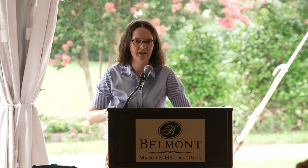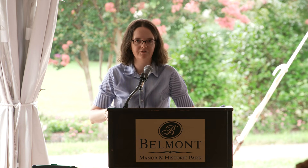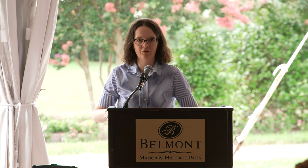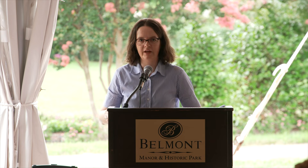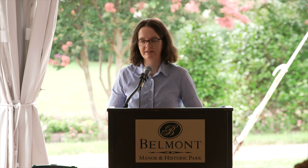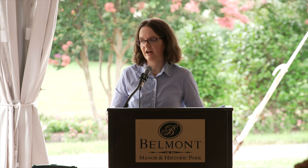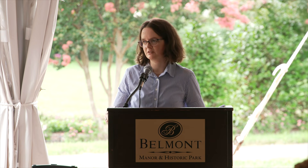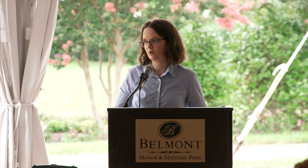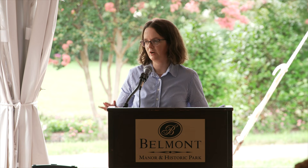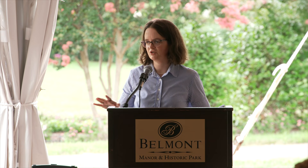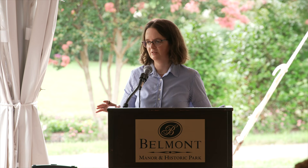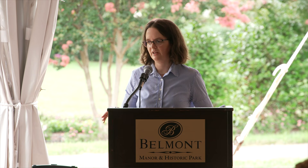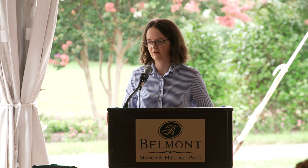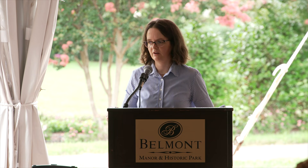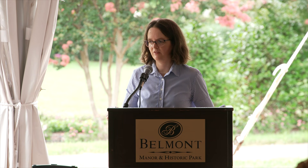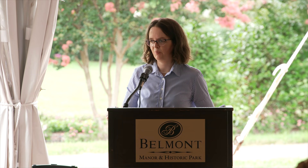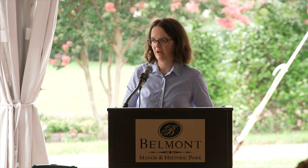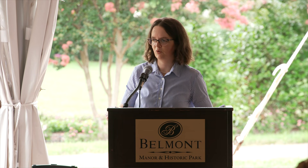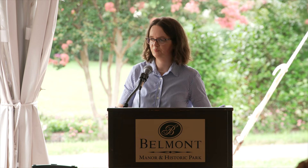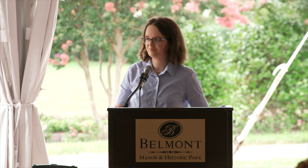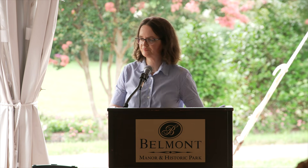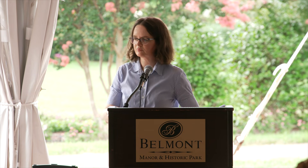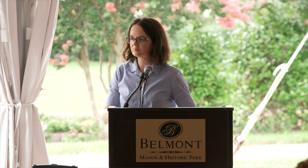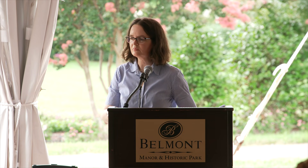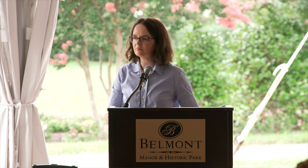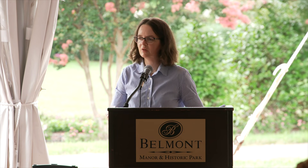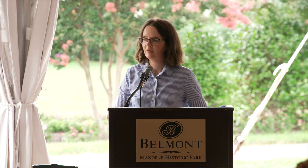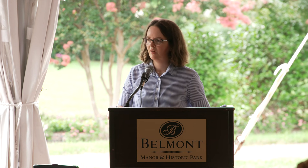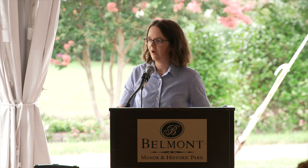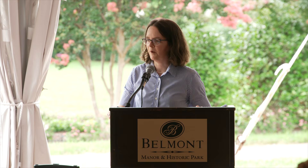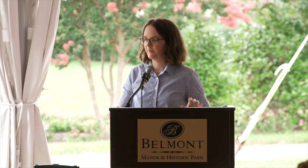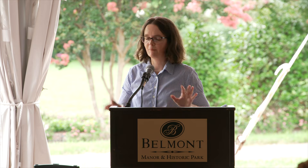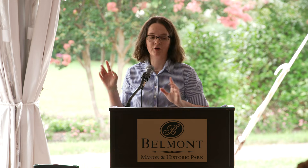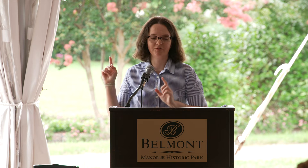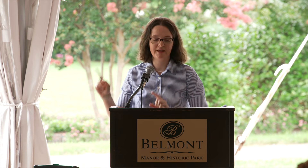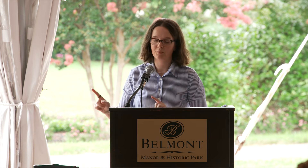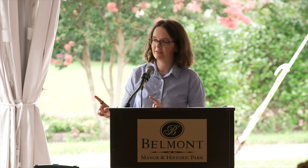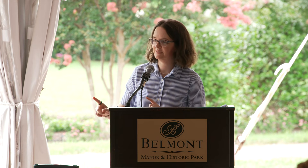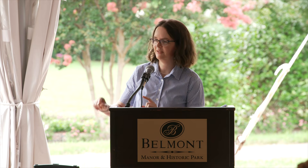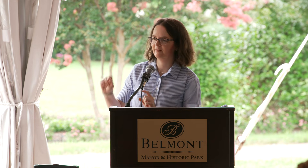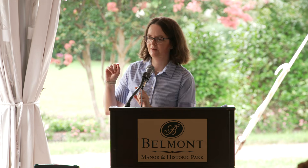that if you'd like to ask a question later on in the panel. I'm going to go take my seat and